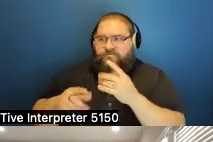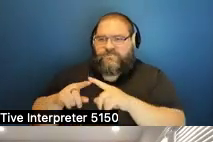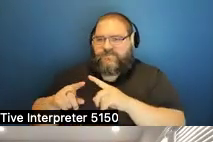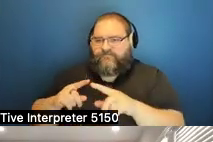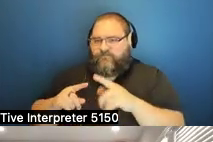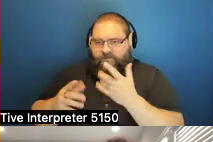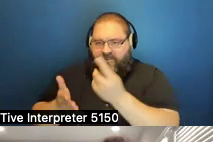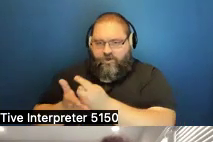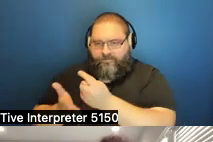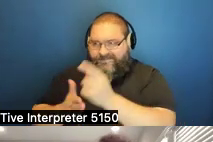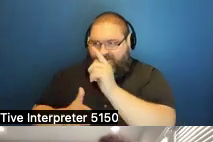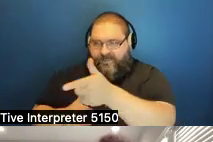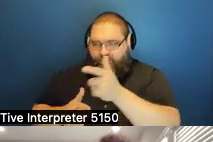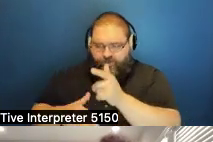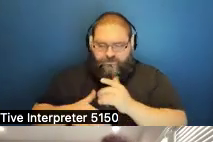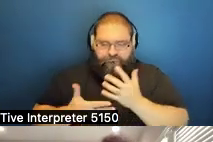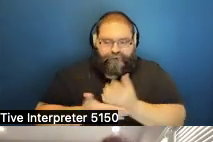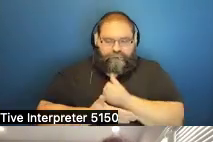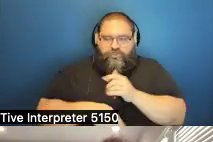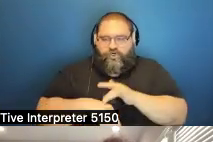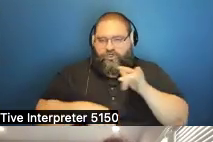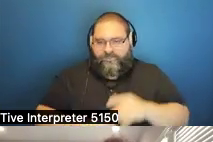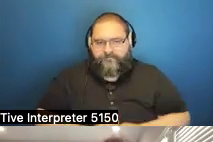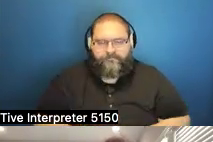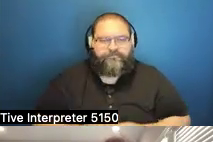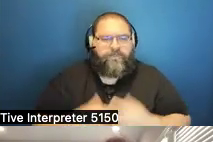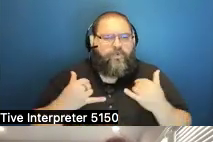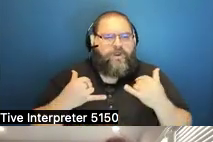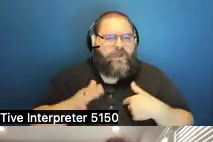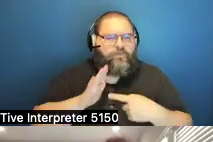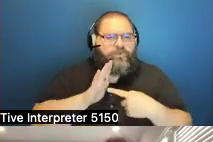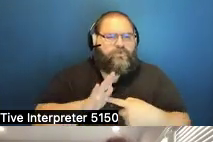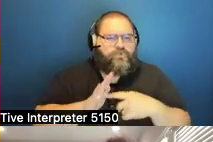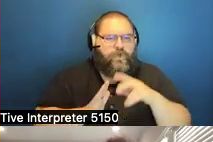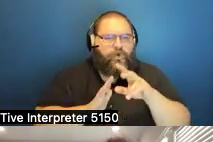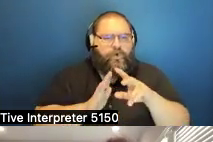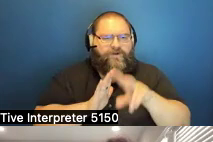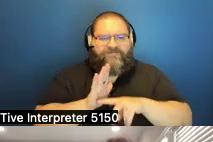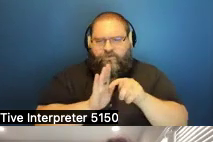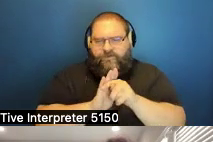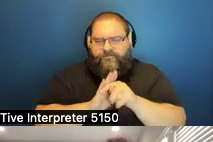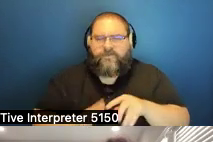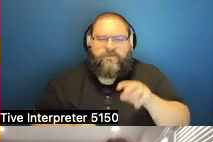19:45:45 All right. So, I'm gonna share a video. Um, my functional therapy helped correct the